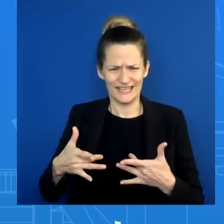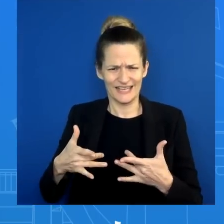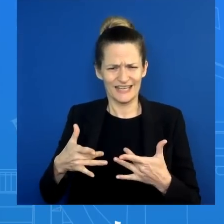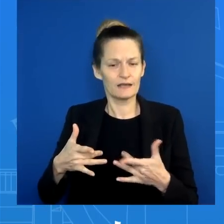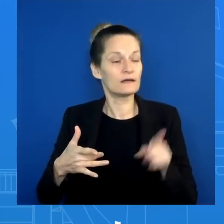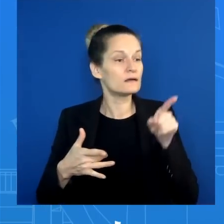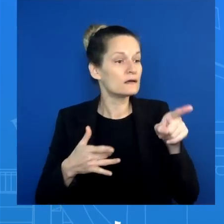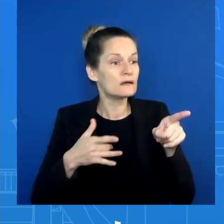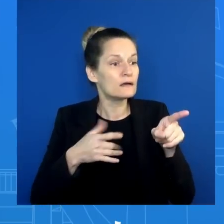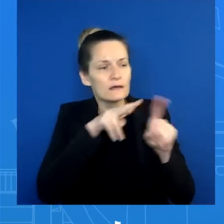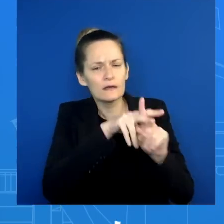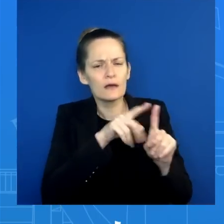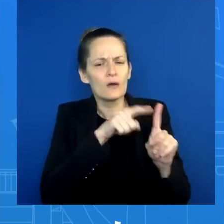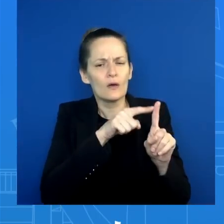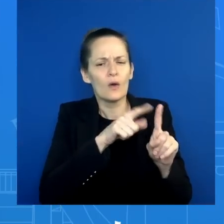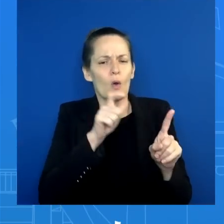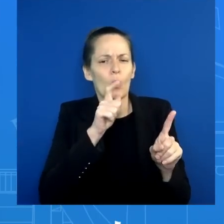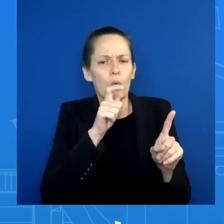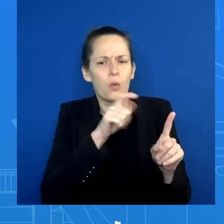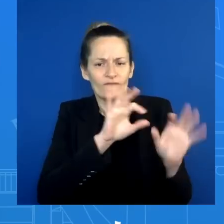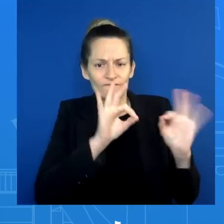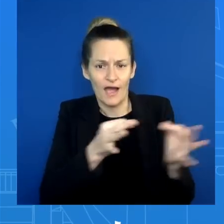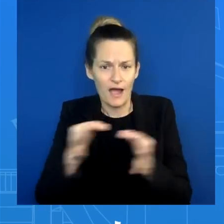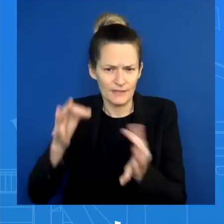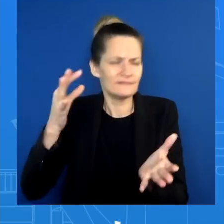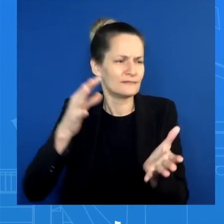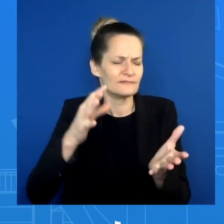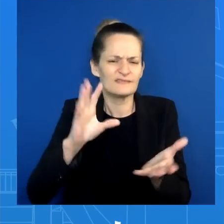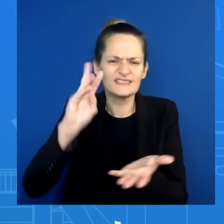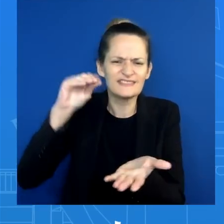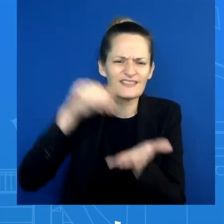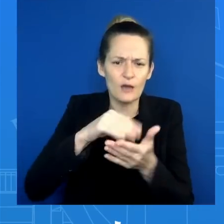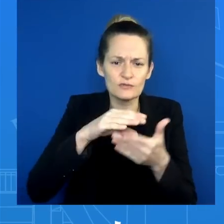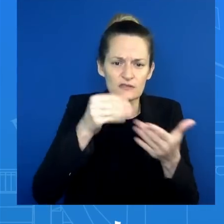And it and if you look at it by half, that's 30.